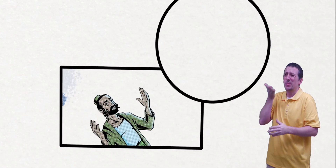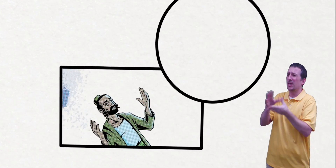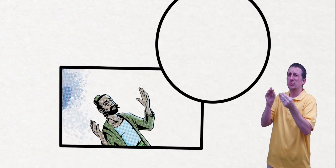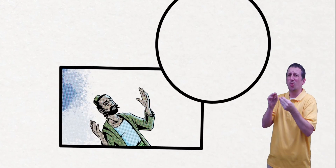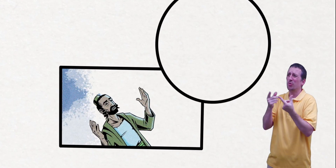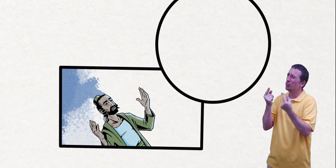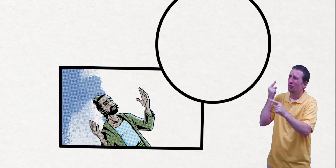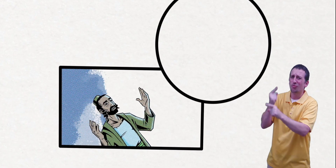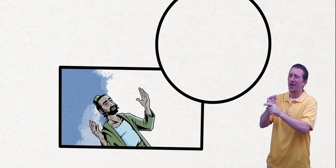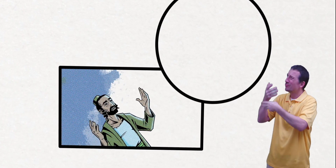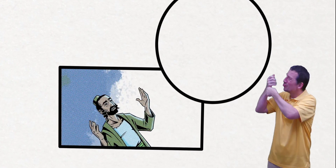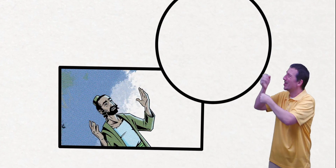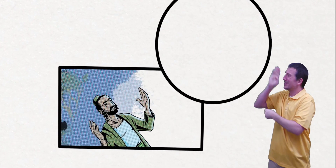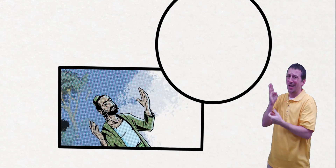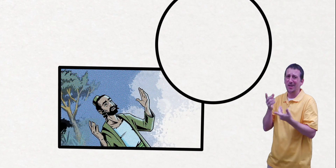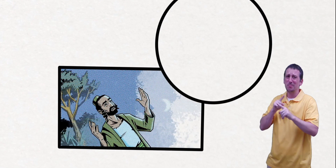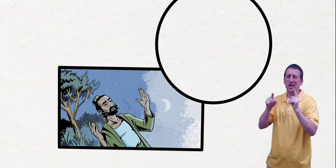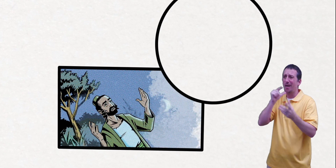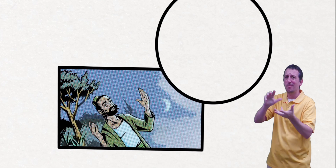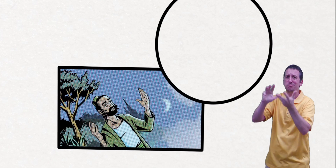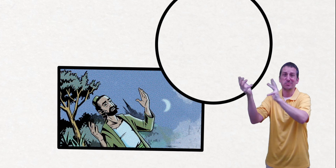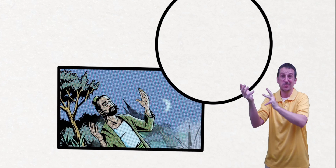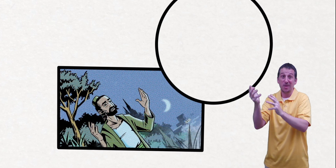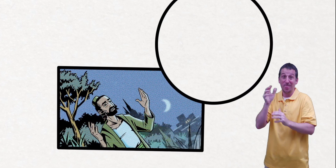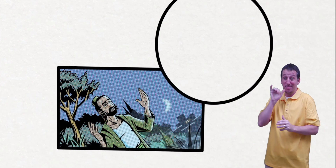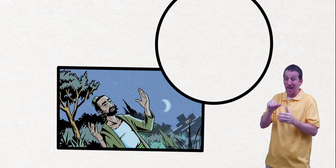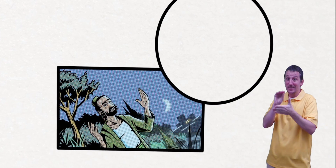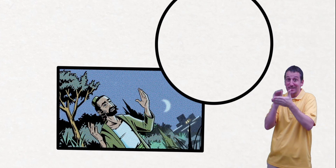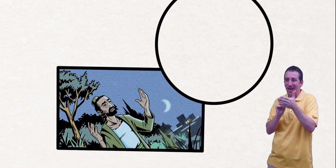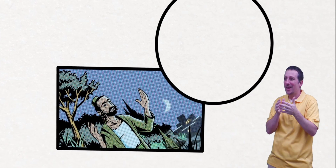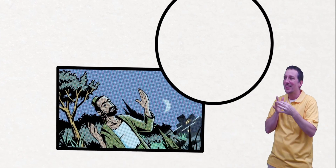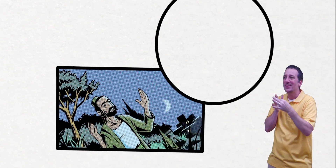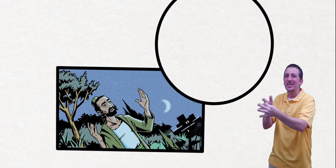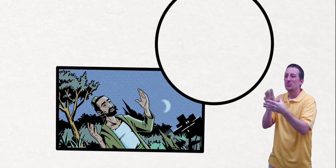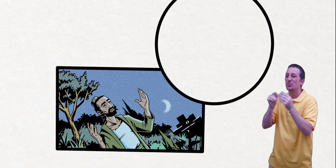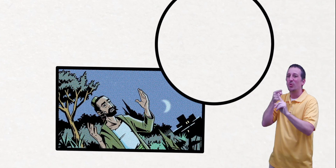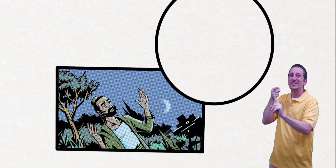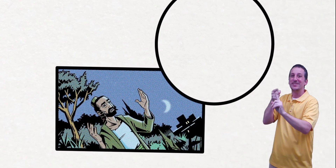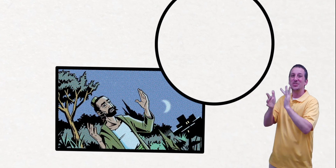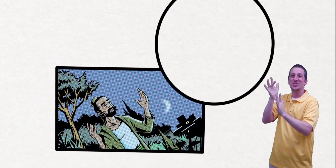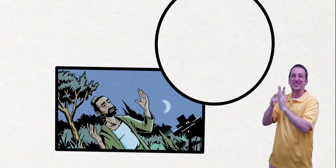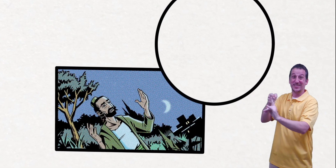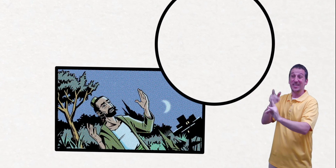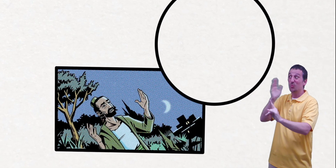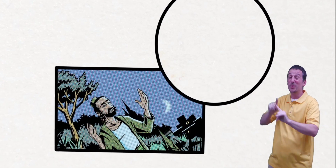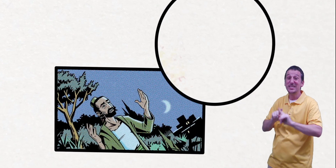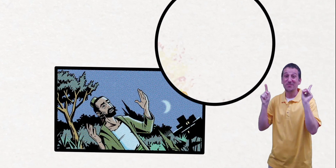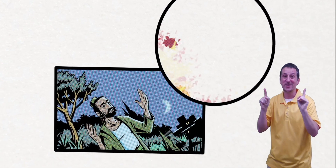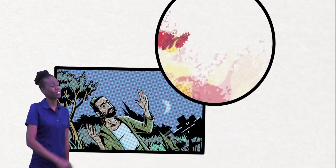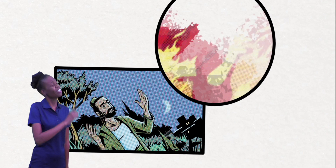This is why the stories of Jesus have been designed to carry the patterns forward to their climax.